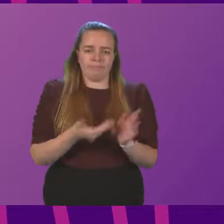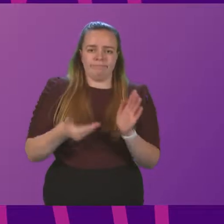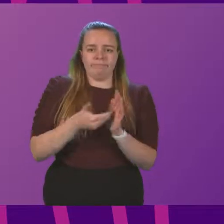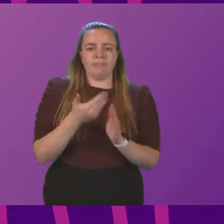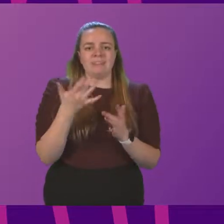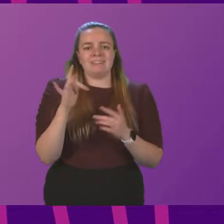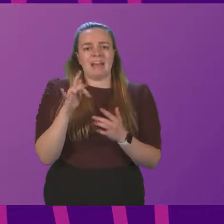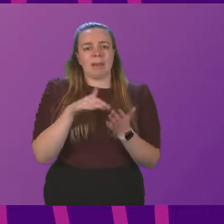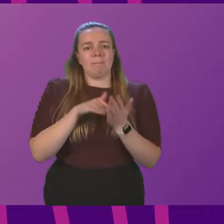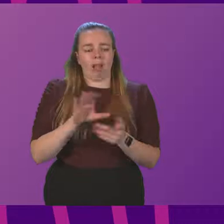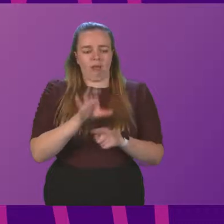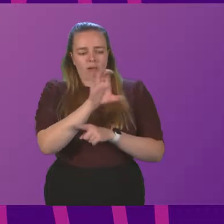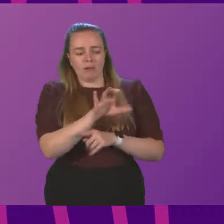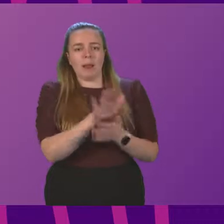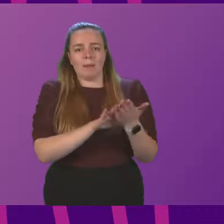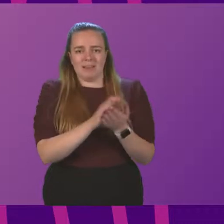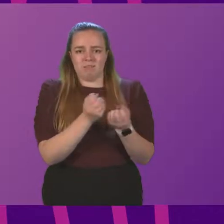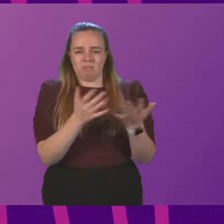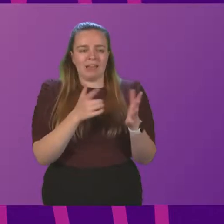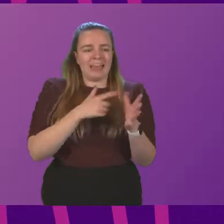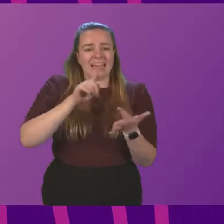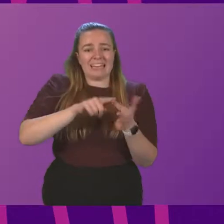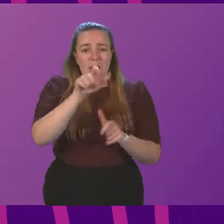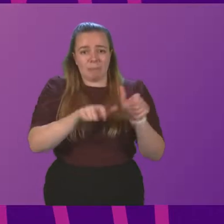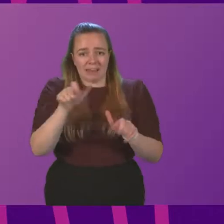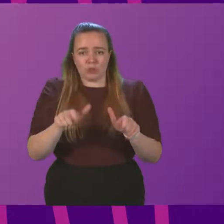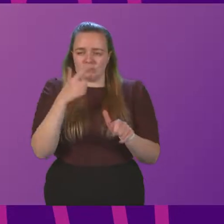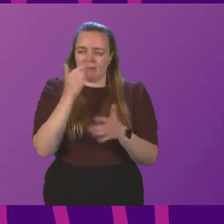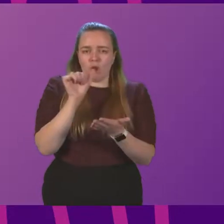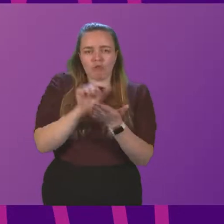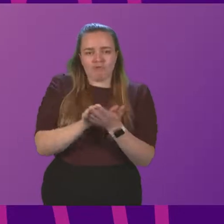bring in a range of measures to get accident and emergency patients to the right care as quickly